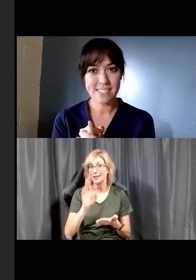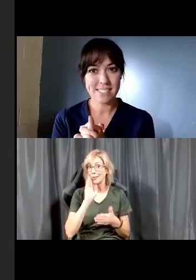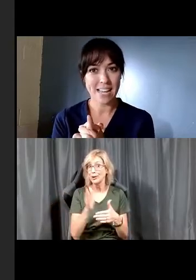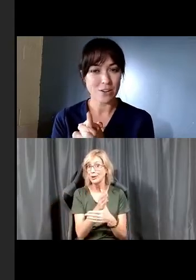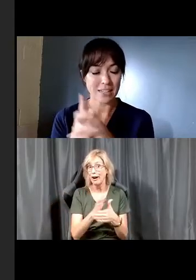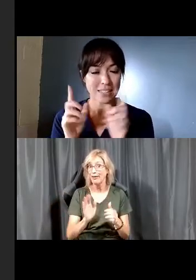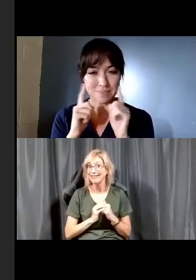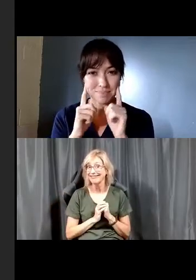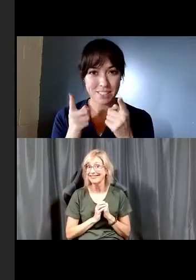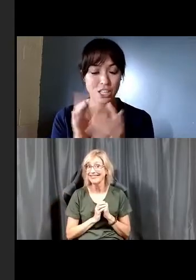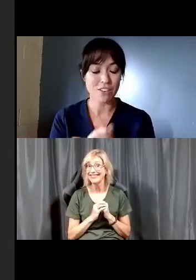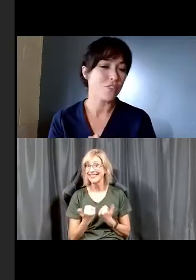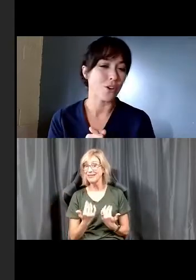Stay look out for those.